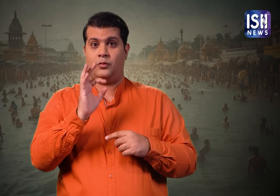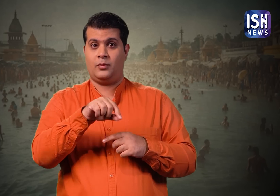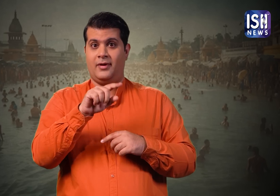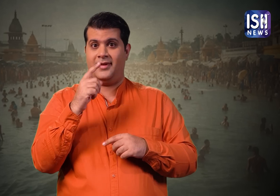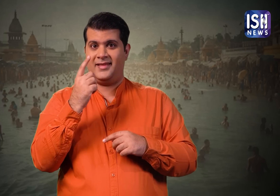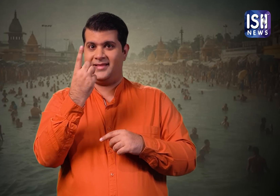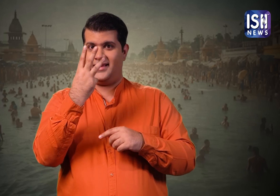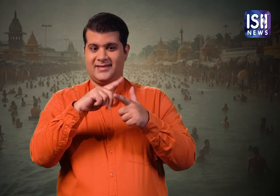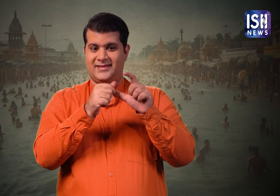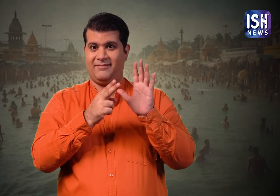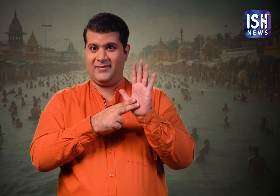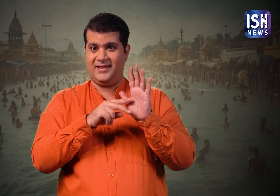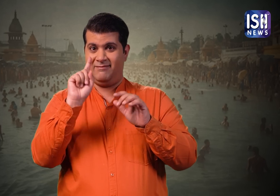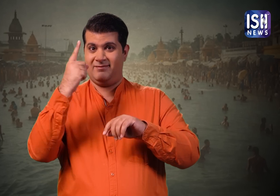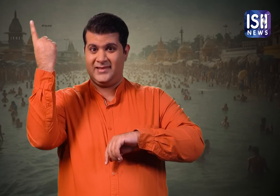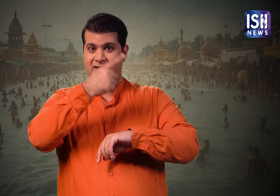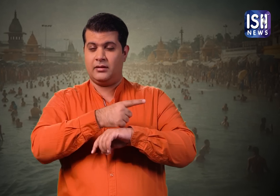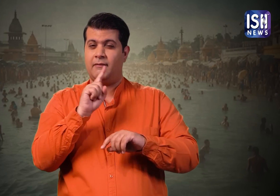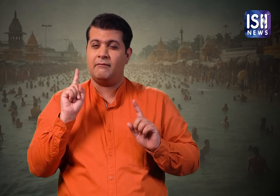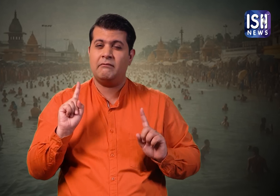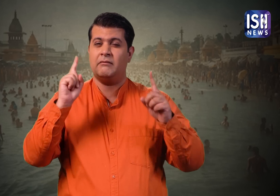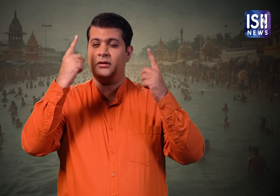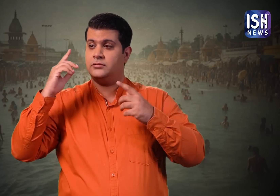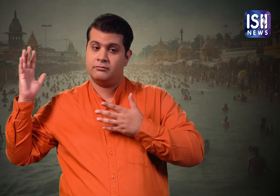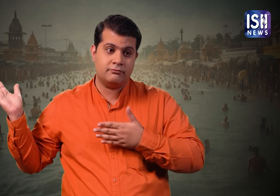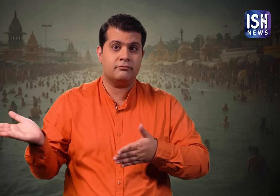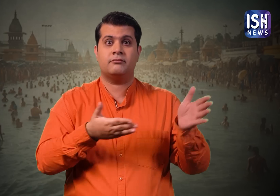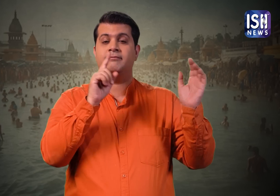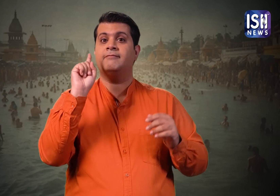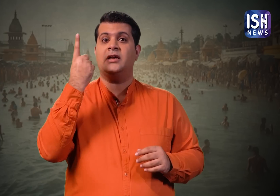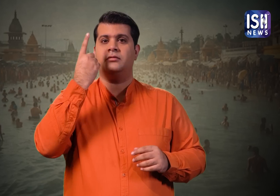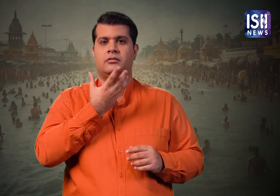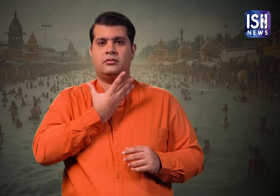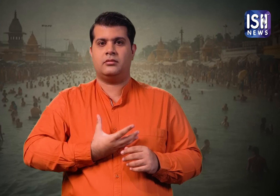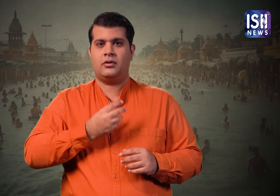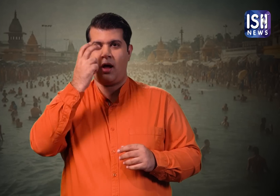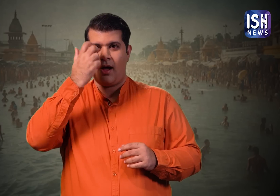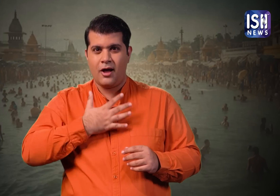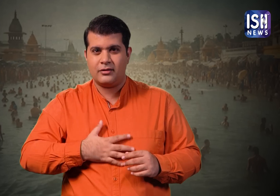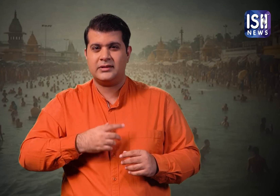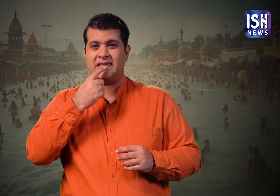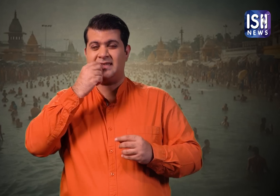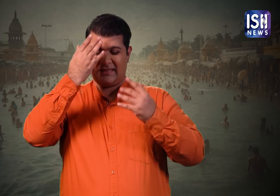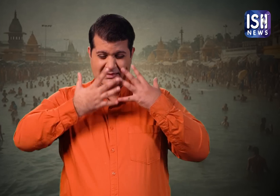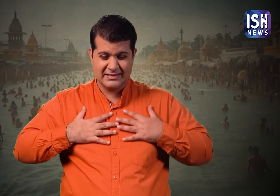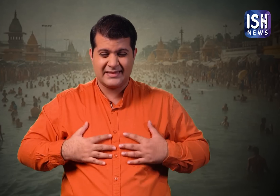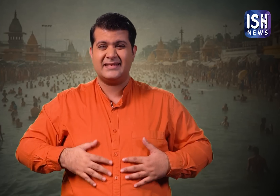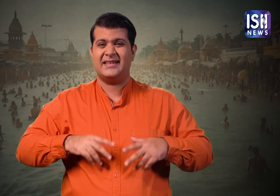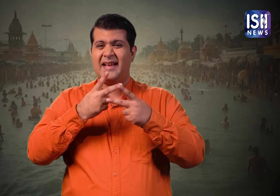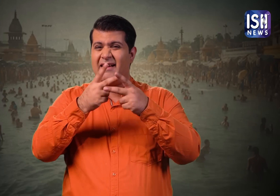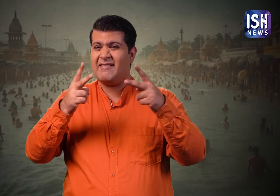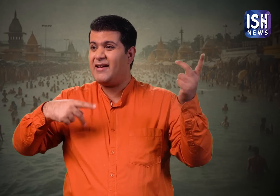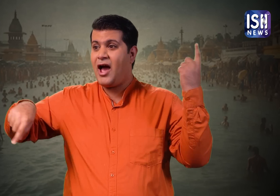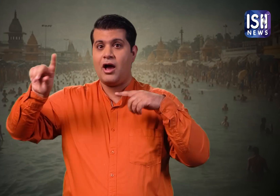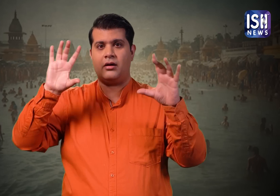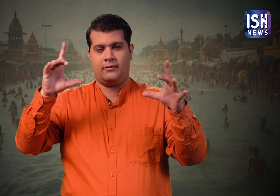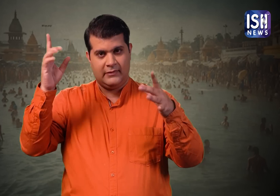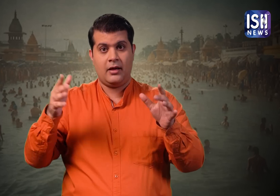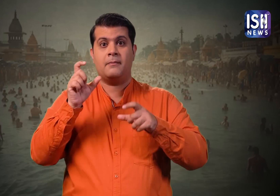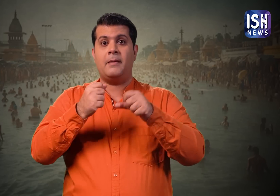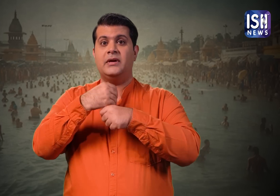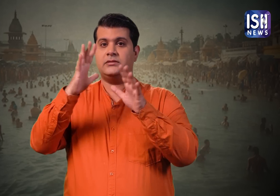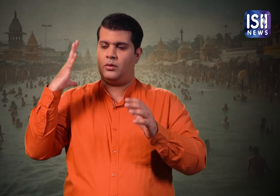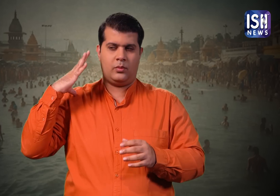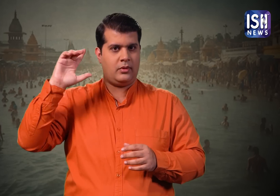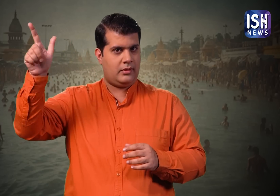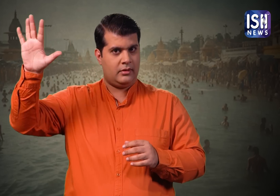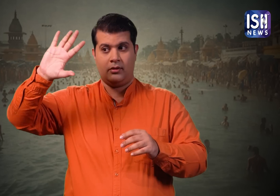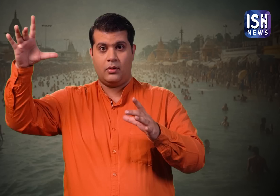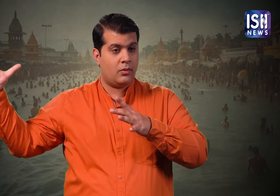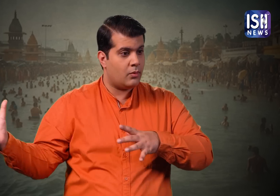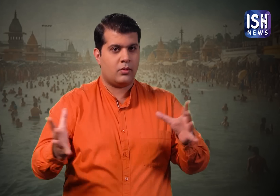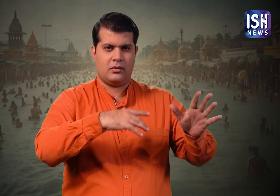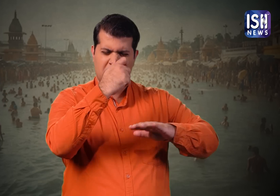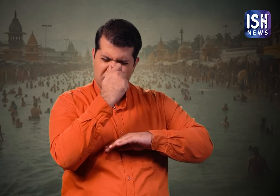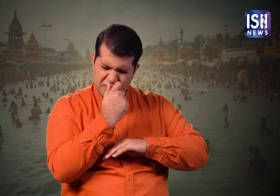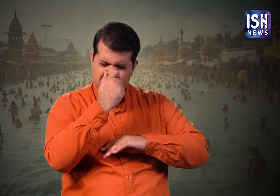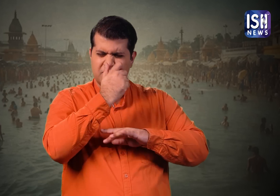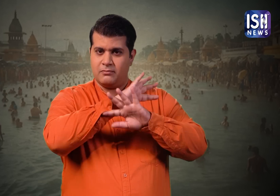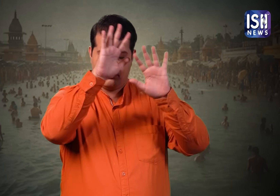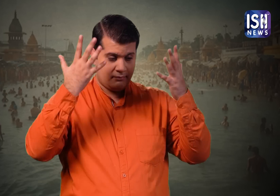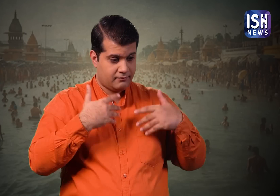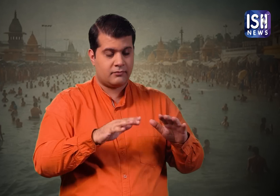On the first day of Maha Kumbh i.e. on 13th January, many Saints, Aghoris, and Naga Sadhus took bath in the holy rivers first.